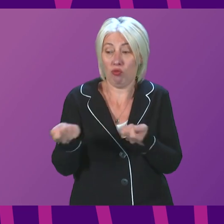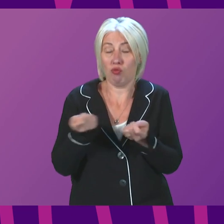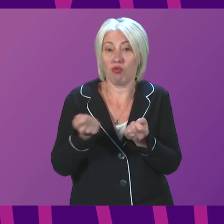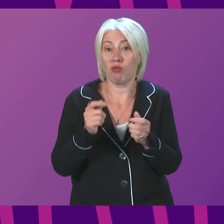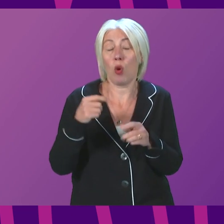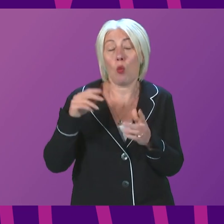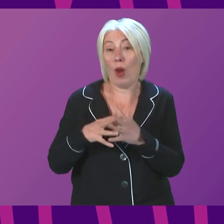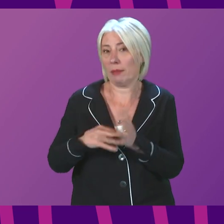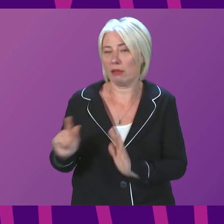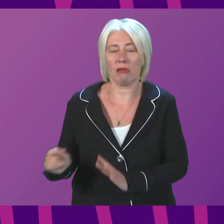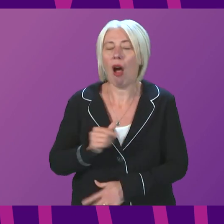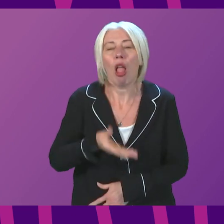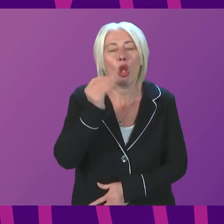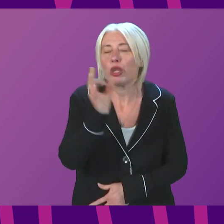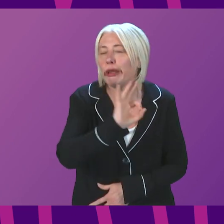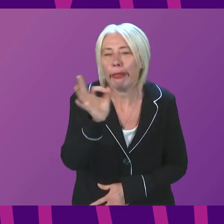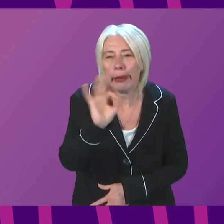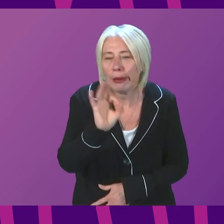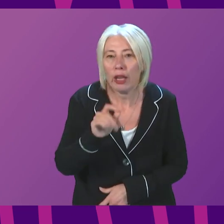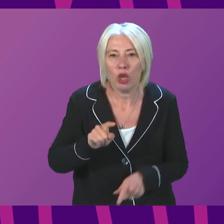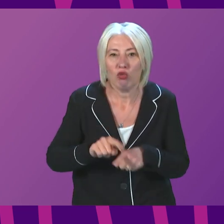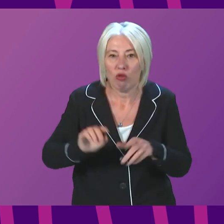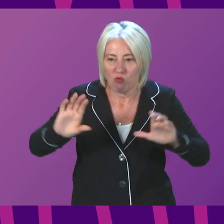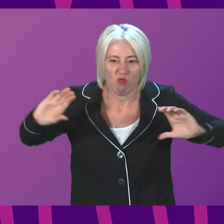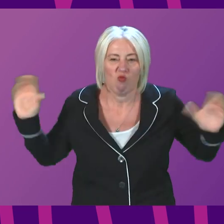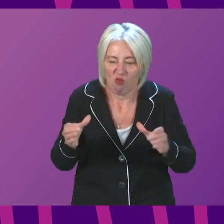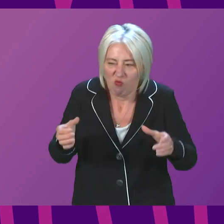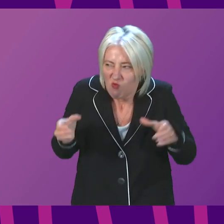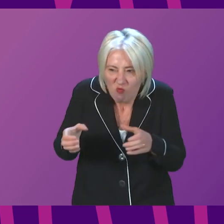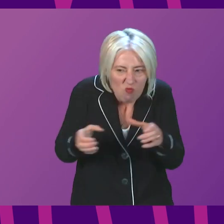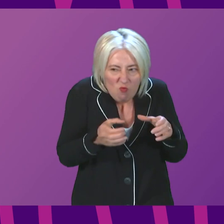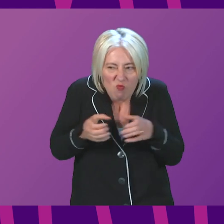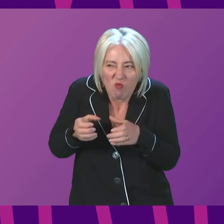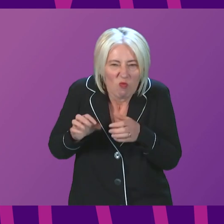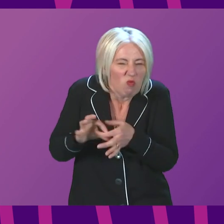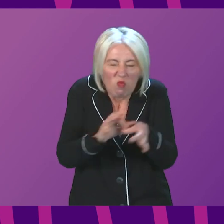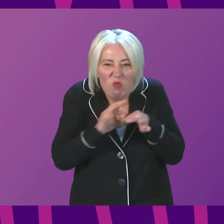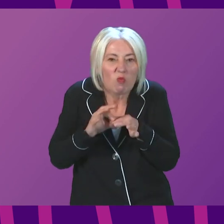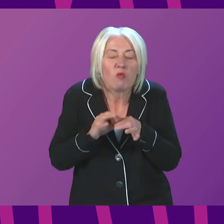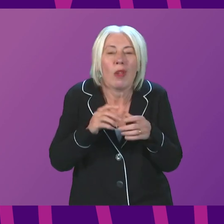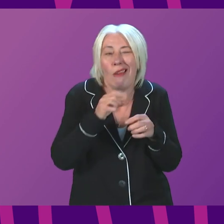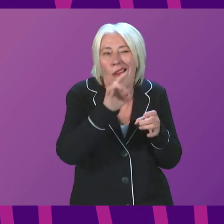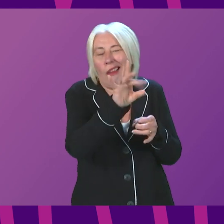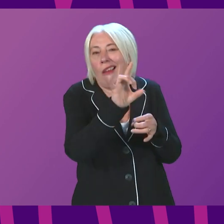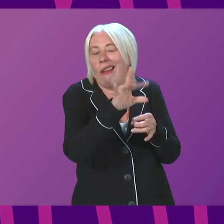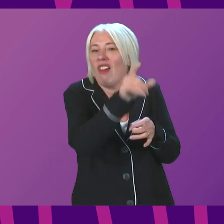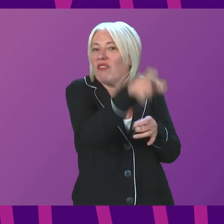they’re still trying to close ranks and discredit the victim by not really addressing any of the issues.”